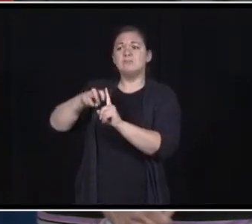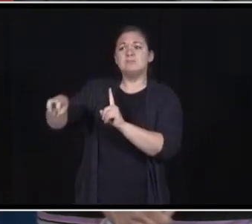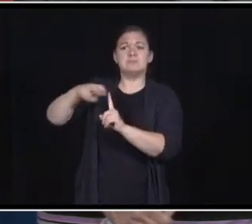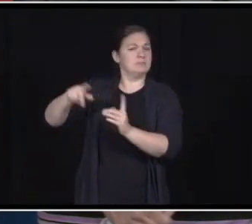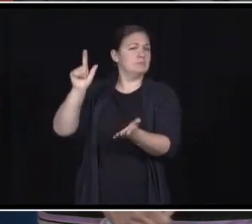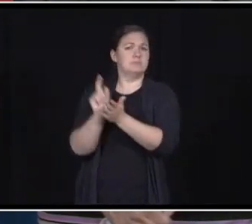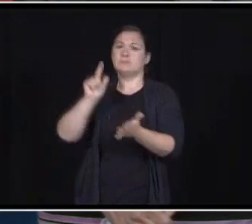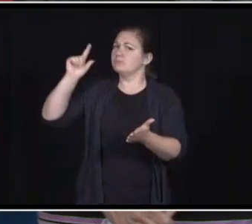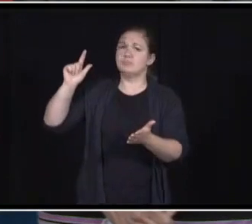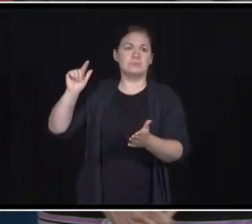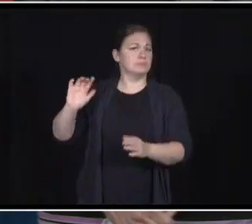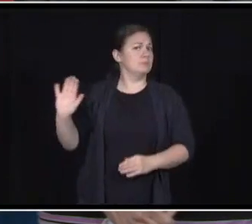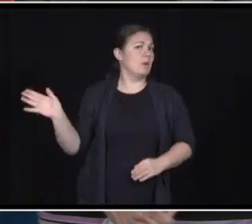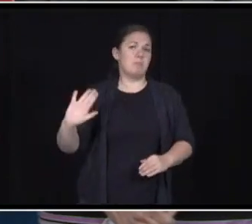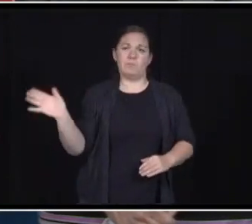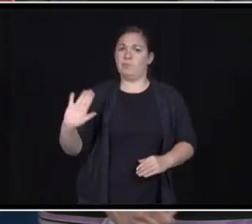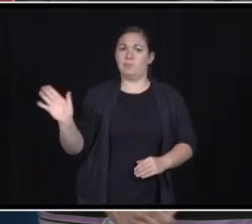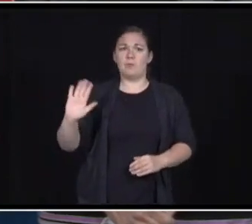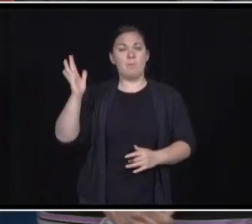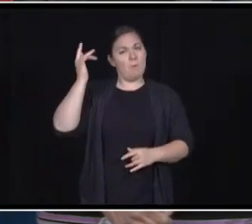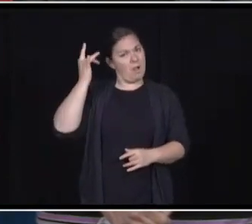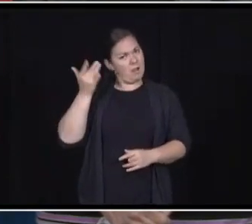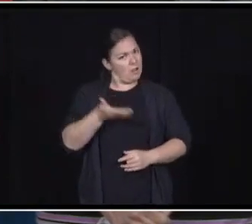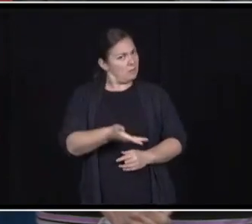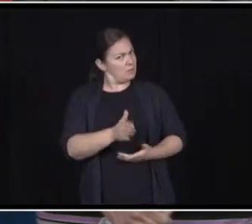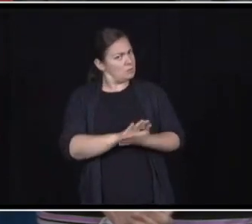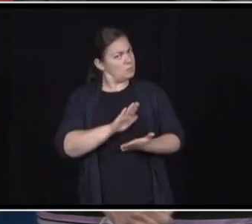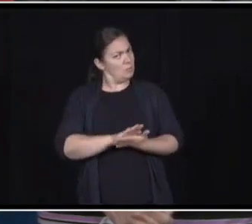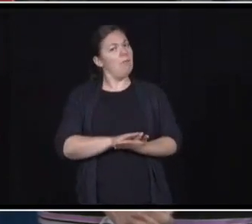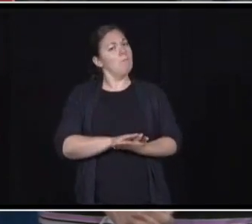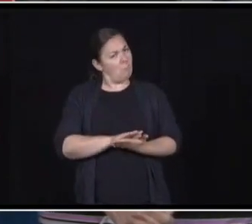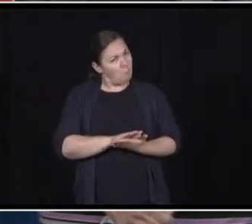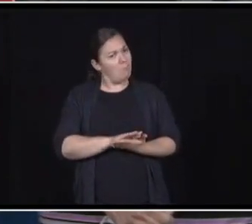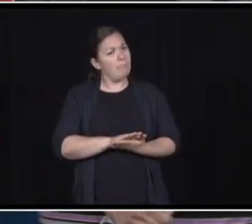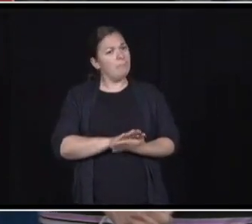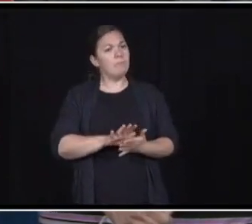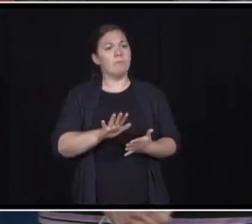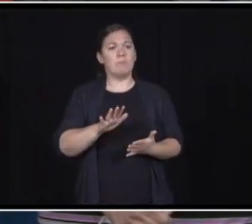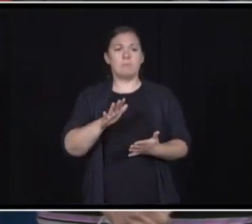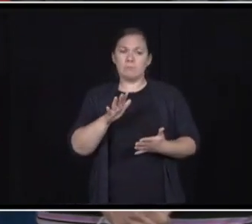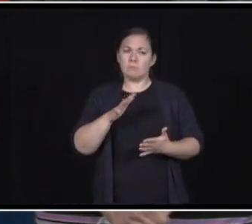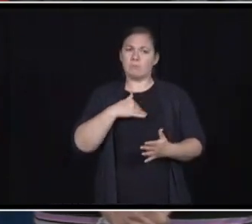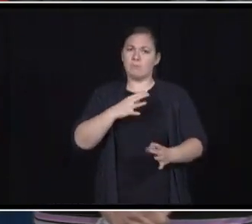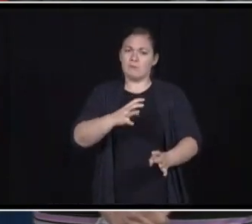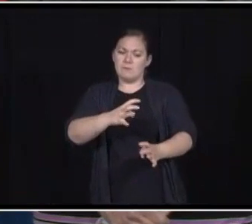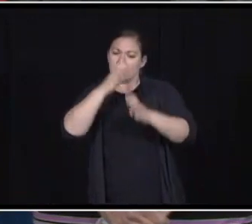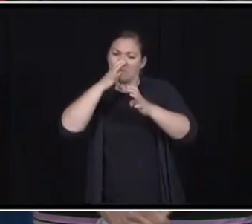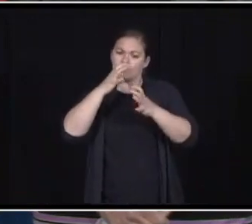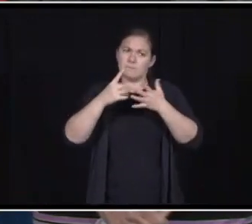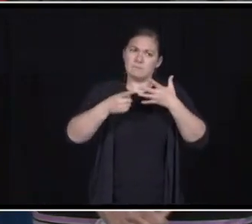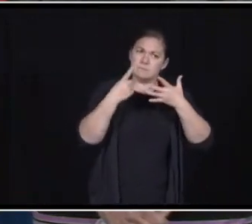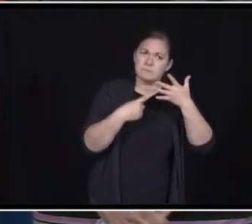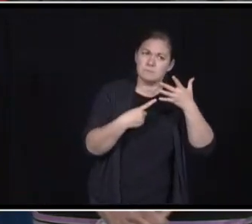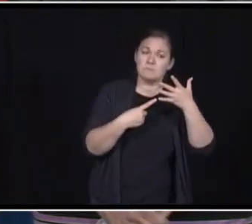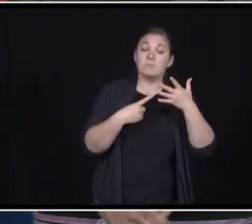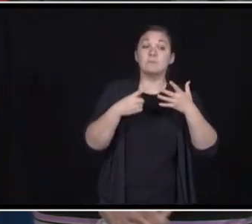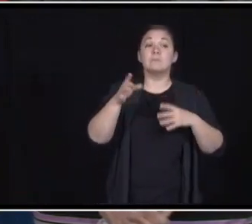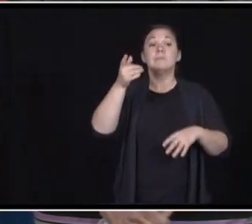ministry approved their plans to have teachers rotate to this many schools. The province has allowed PSW's to work in multiple facilities.